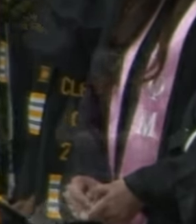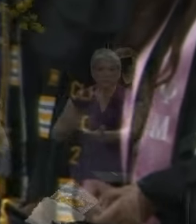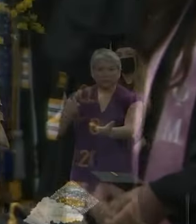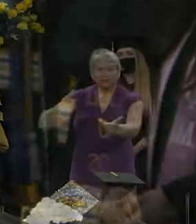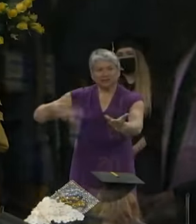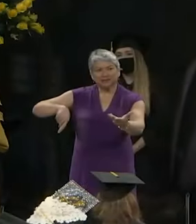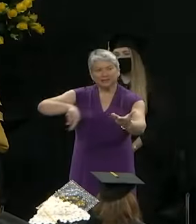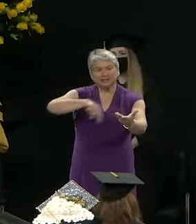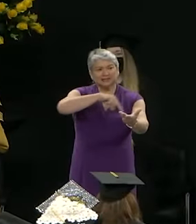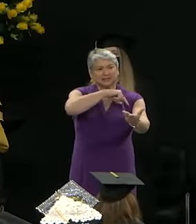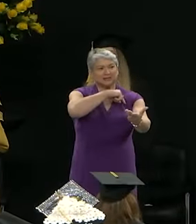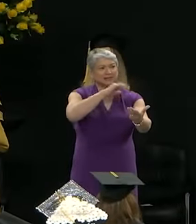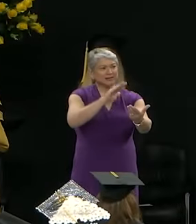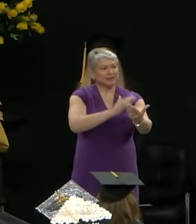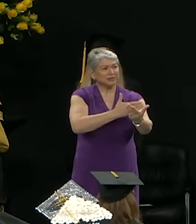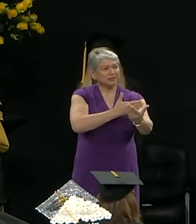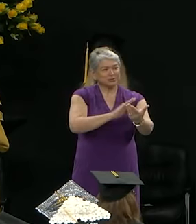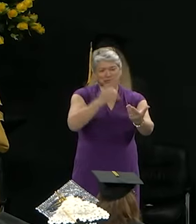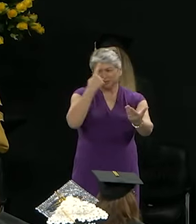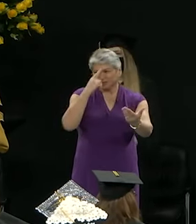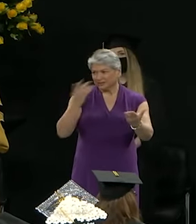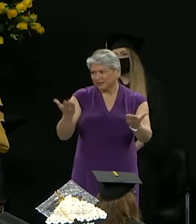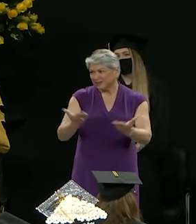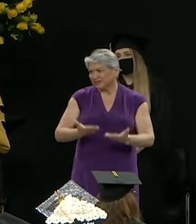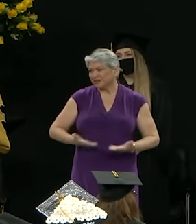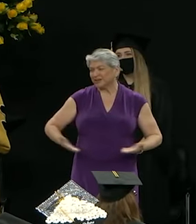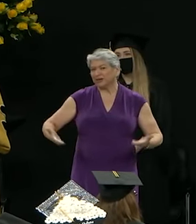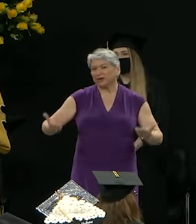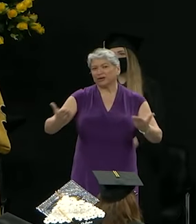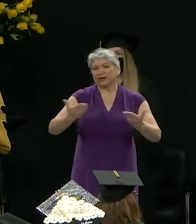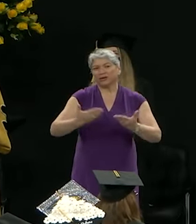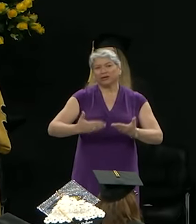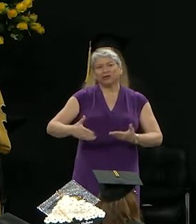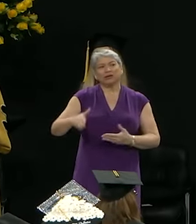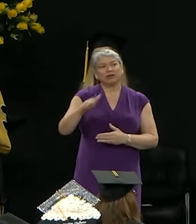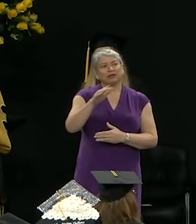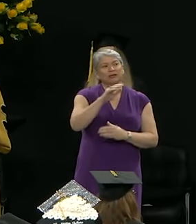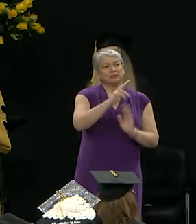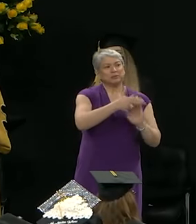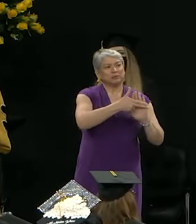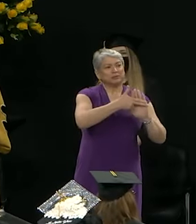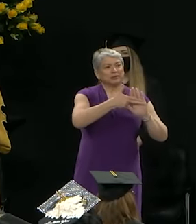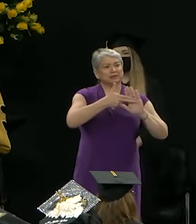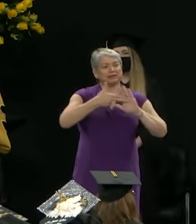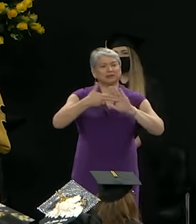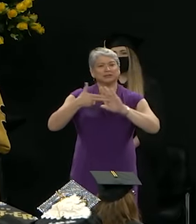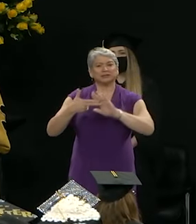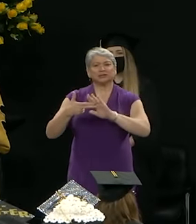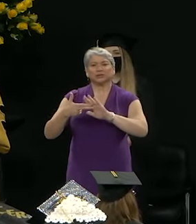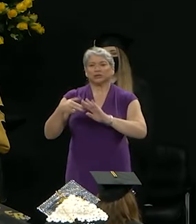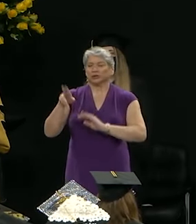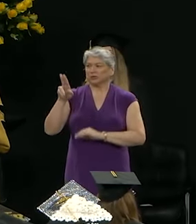We sing to thee our alma mater,